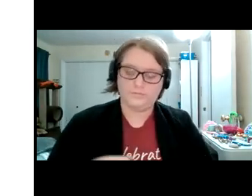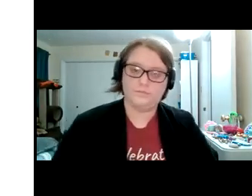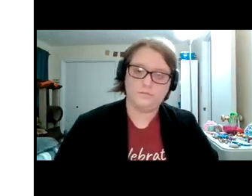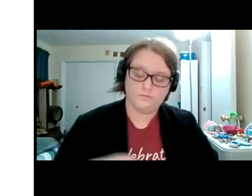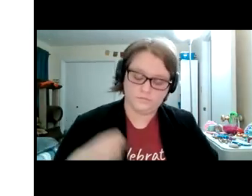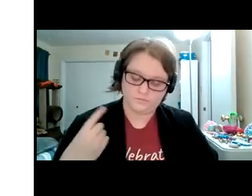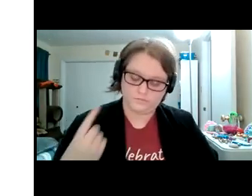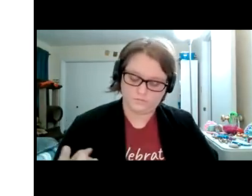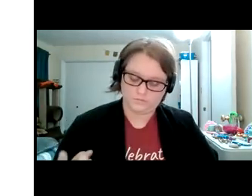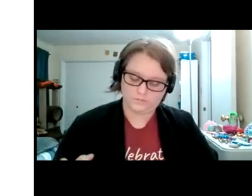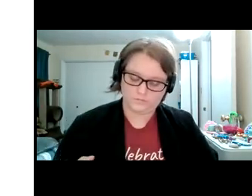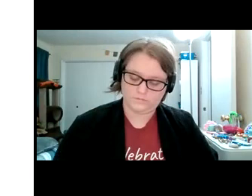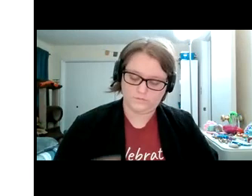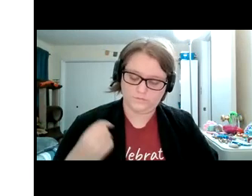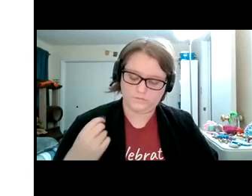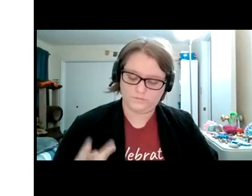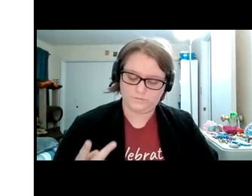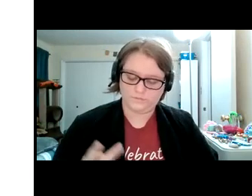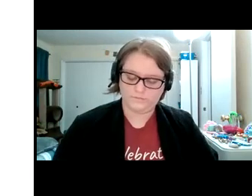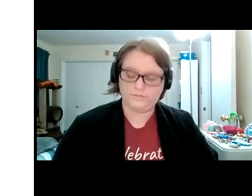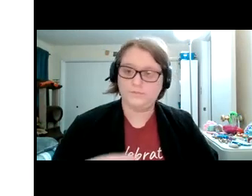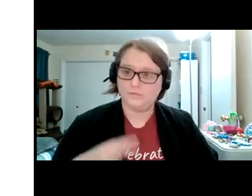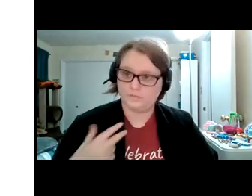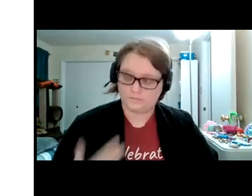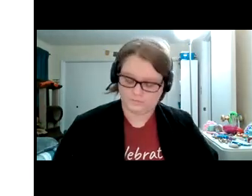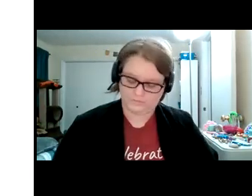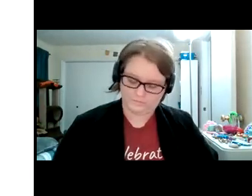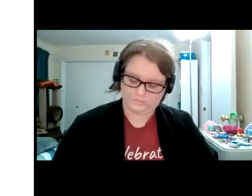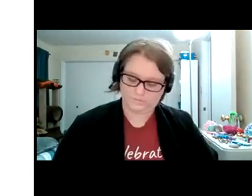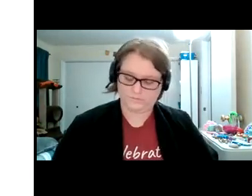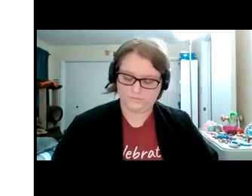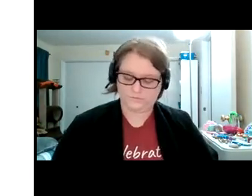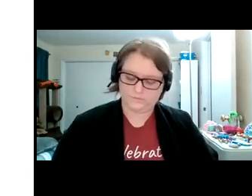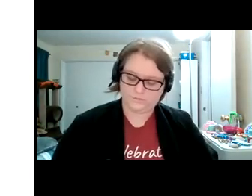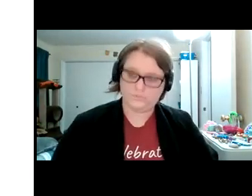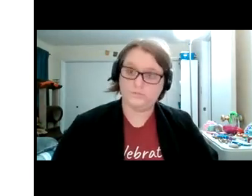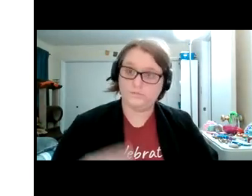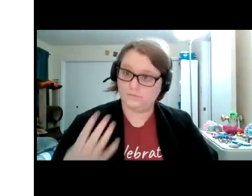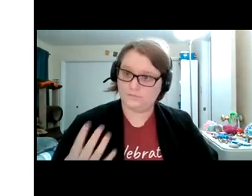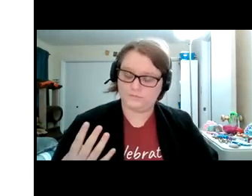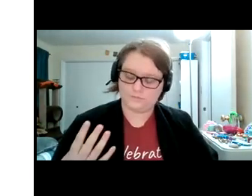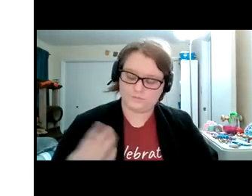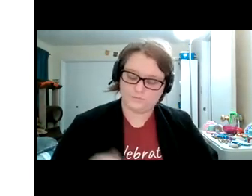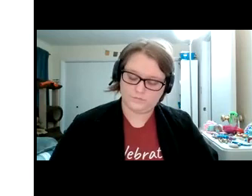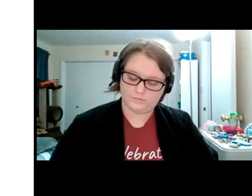I've used social media, Facebook groups, and virtual social groups and done online presentations.